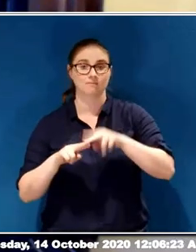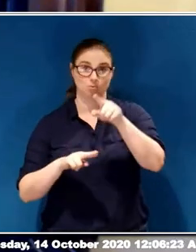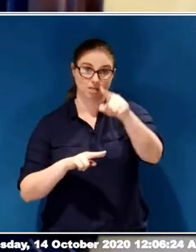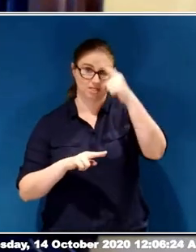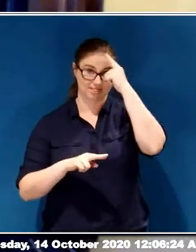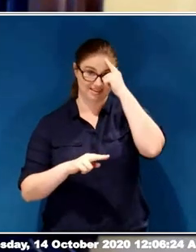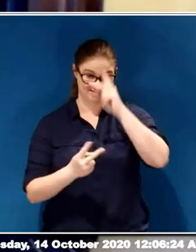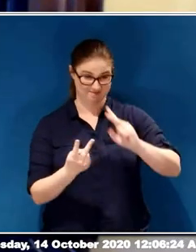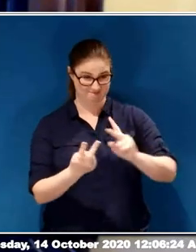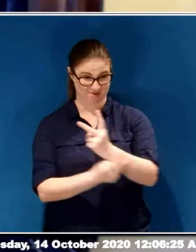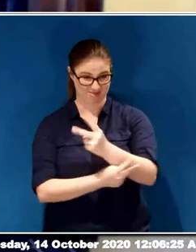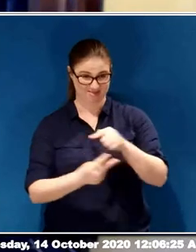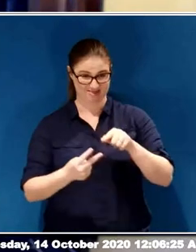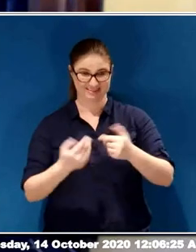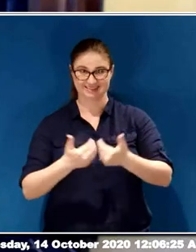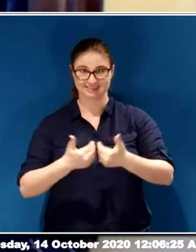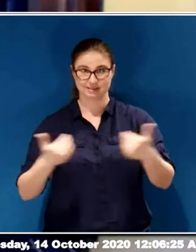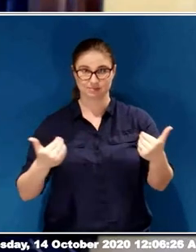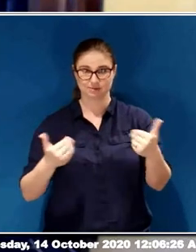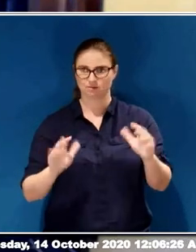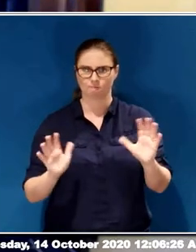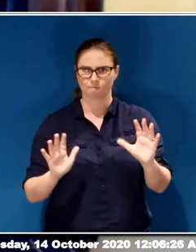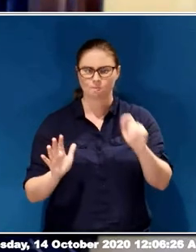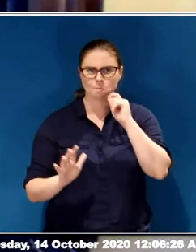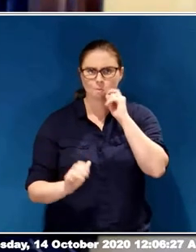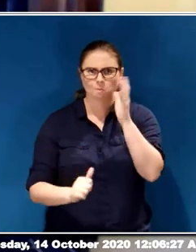going to capture the full range of support that students need.